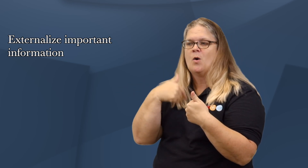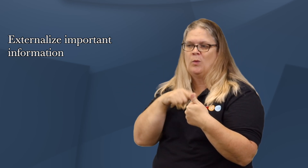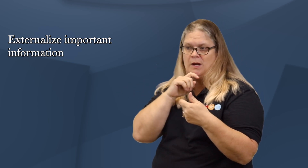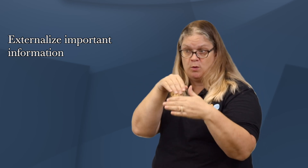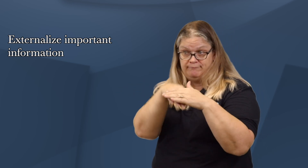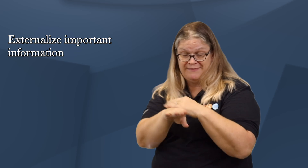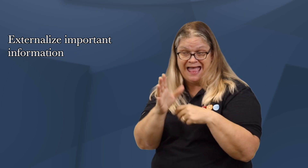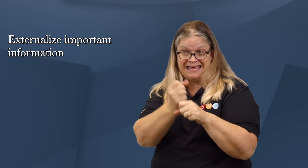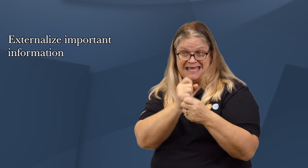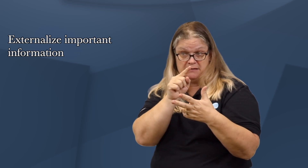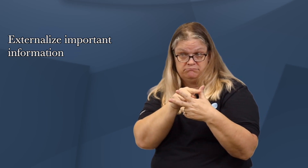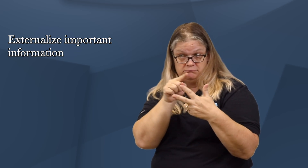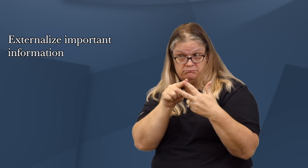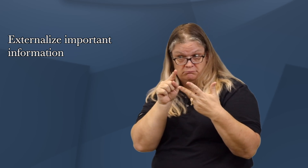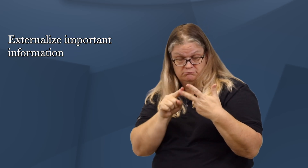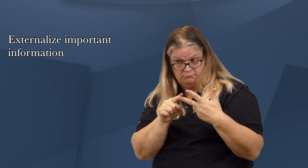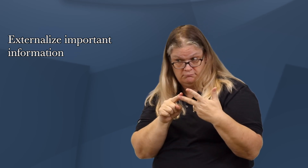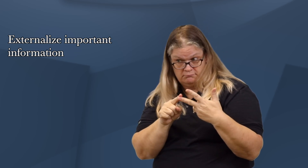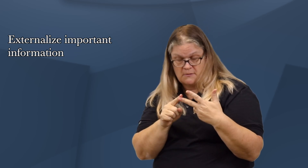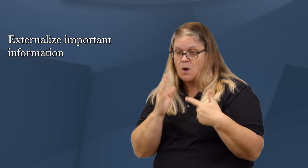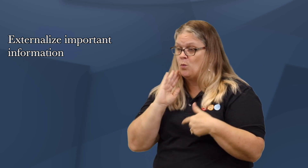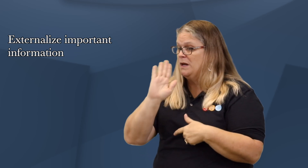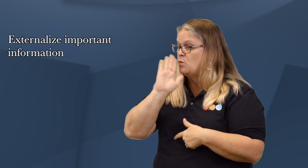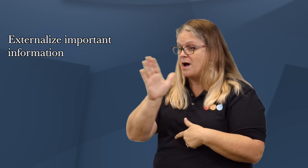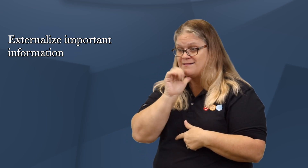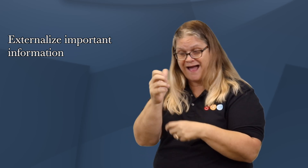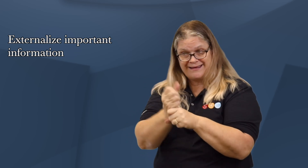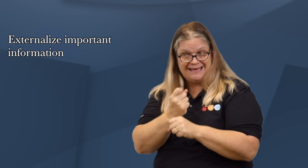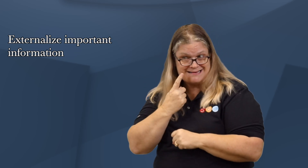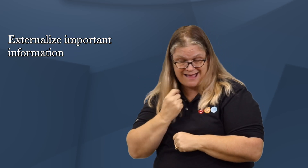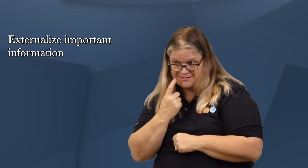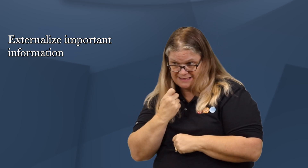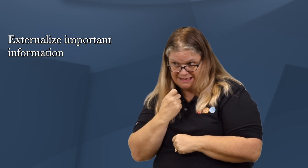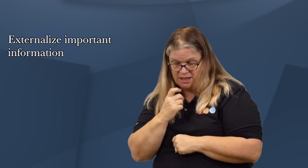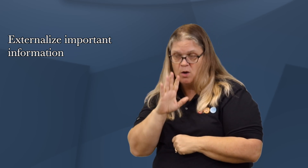"We will go into the store and get these three items. We will not be getting candy.